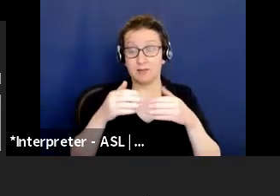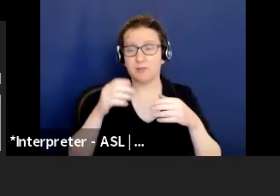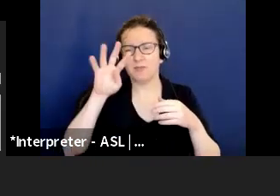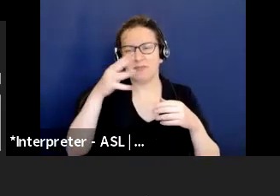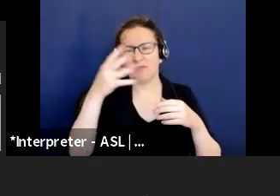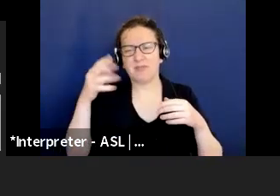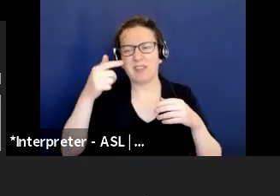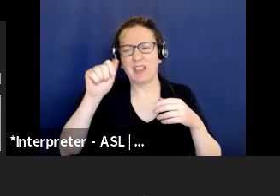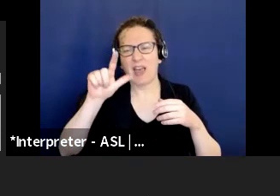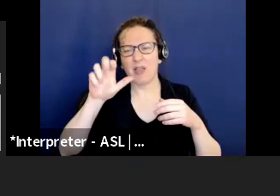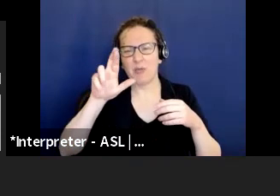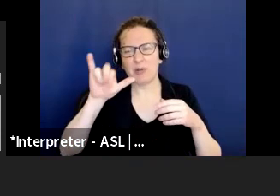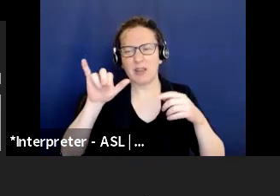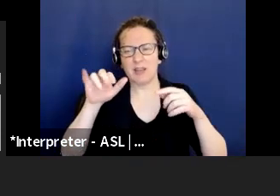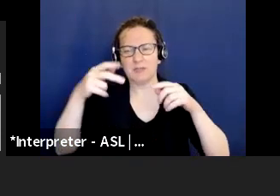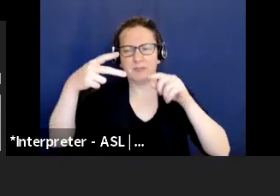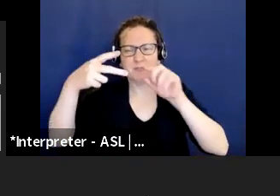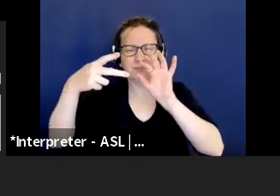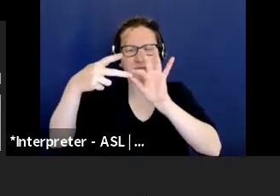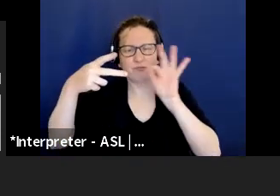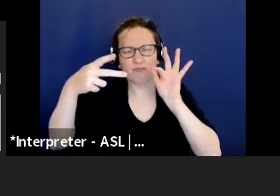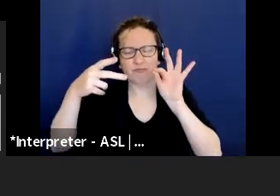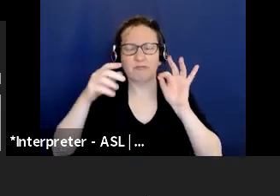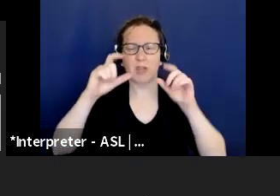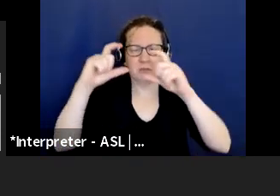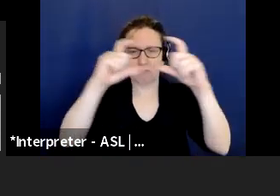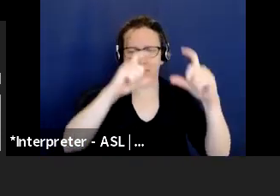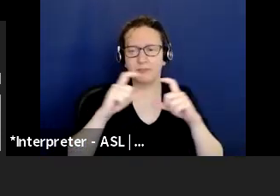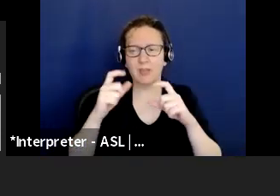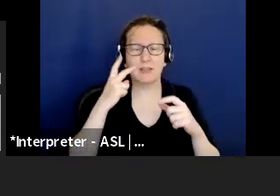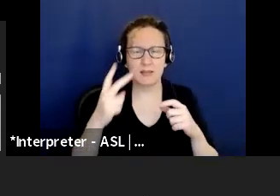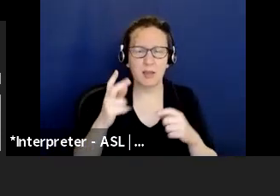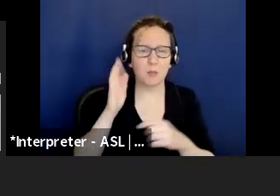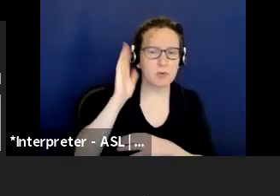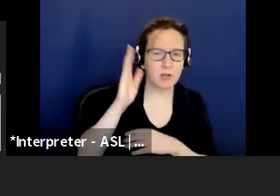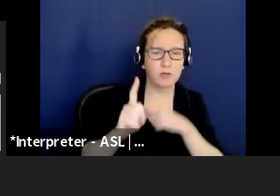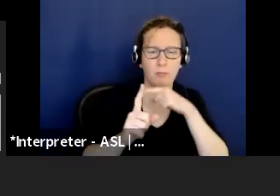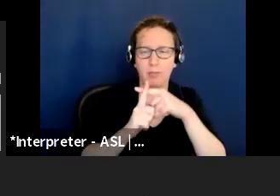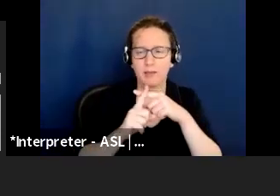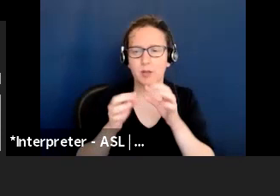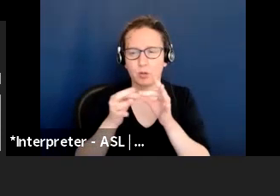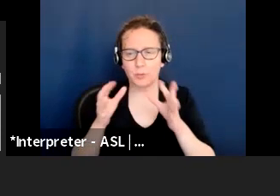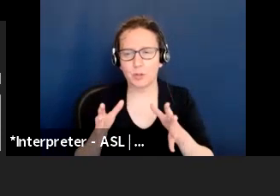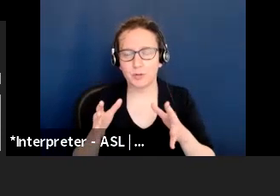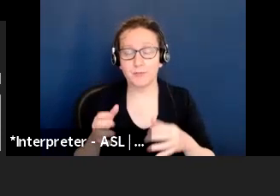presenters when screen sharing is happening. You can use the hide non-video participants